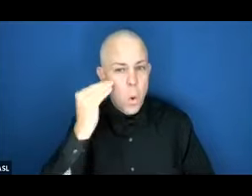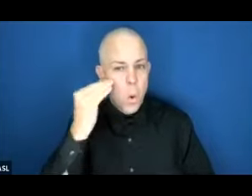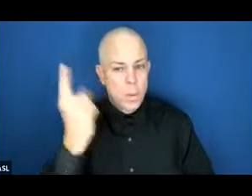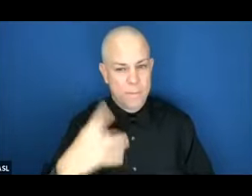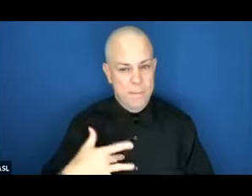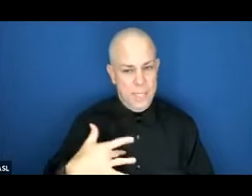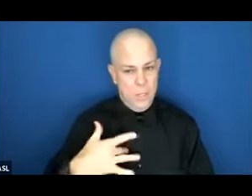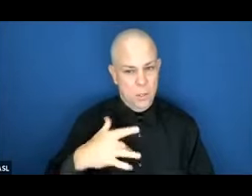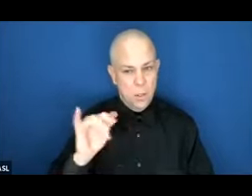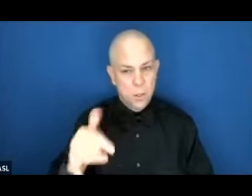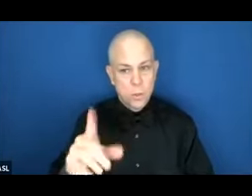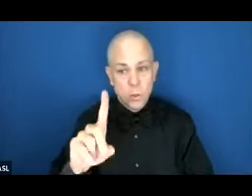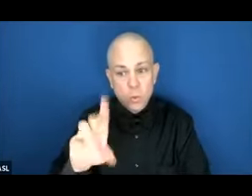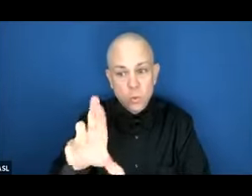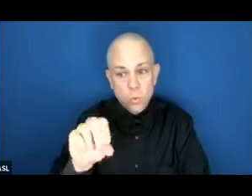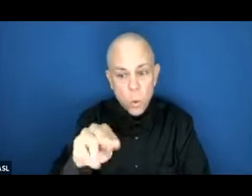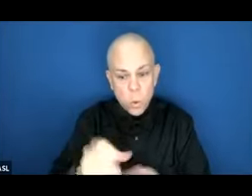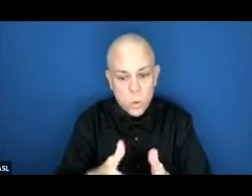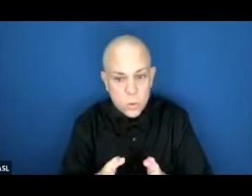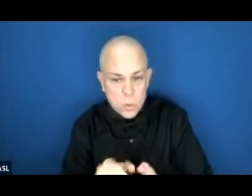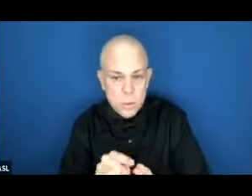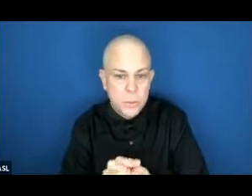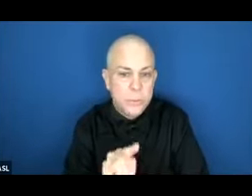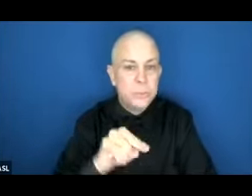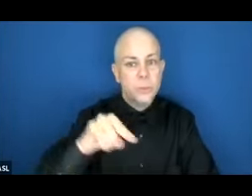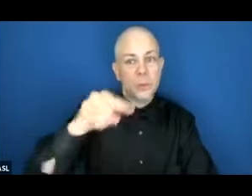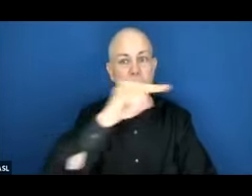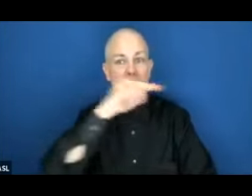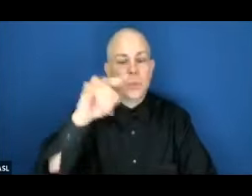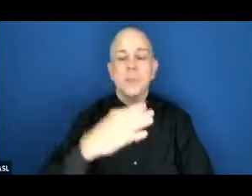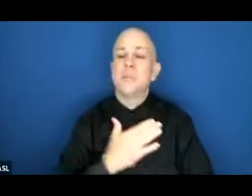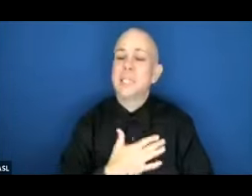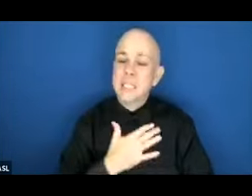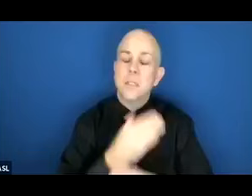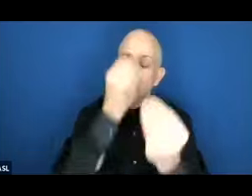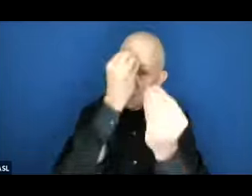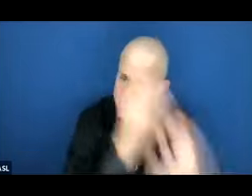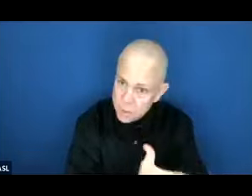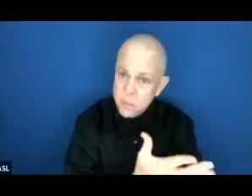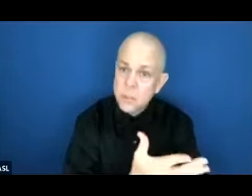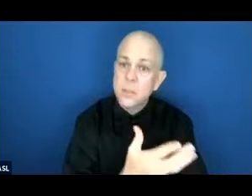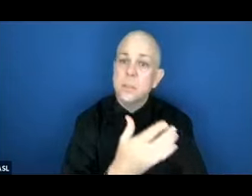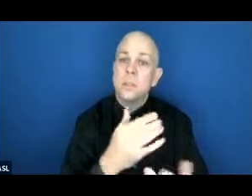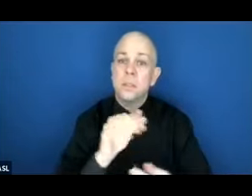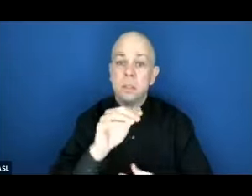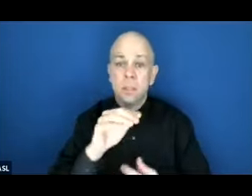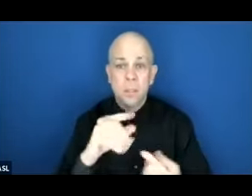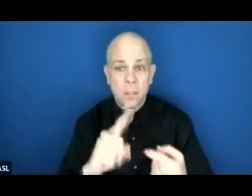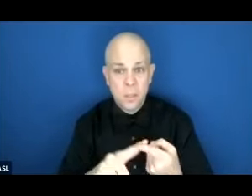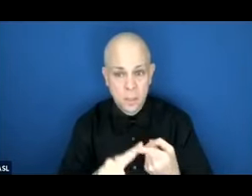that if our flights are being uh hampered by drones what we have to do is